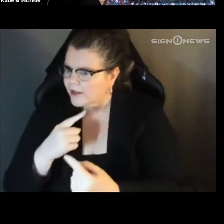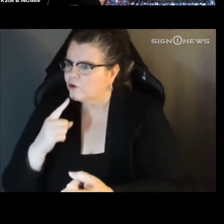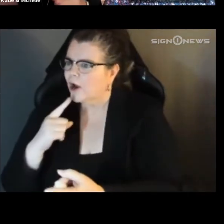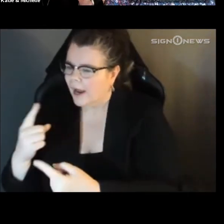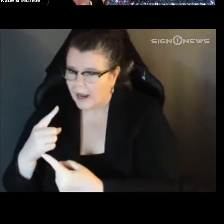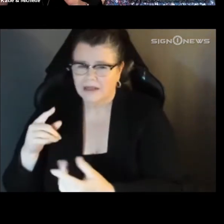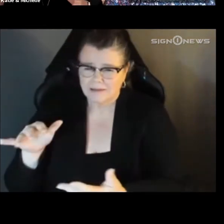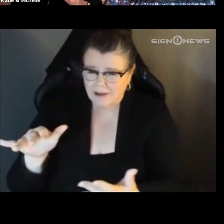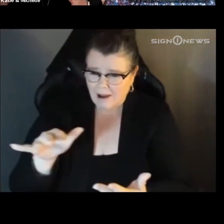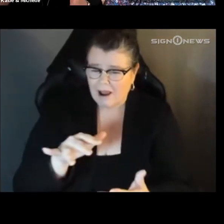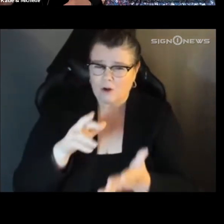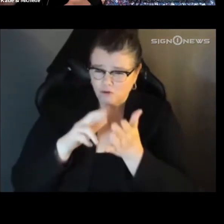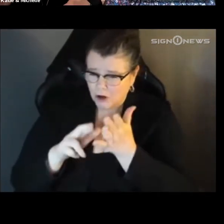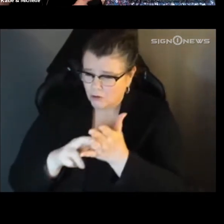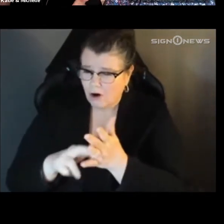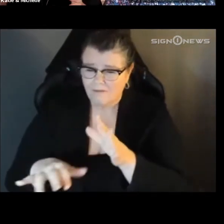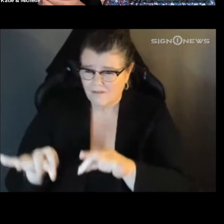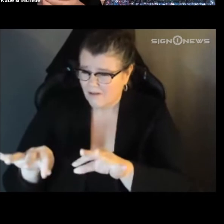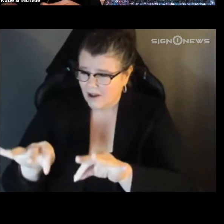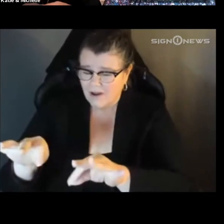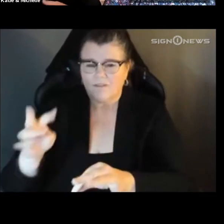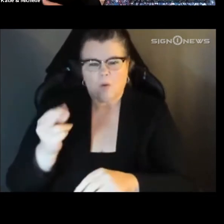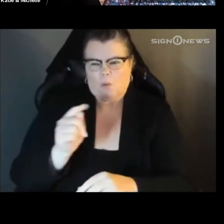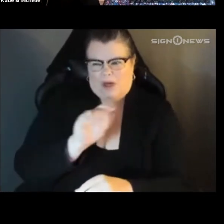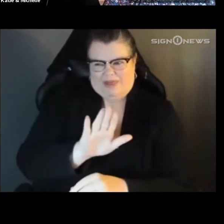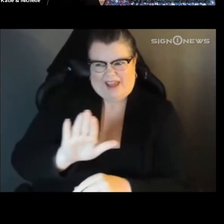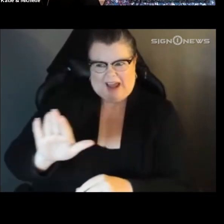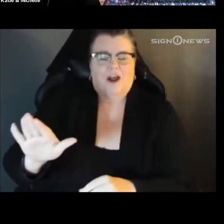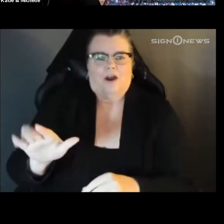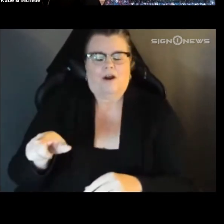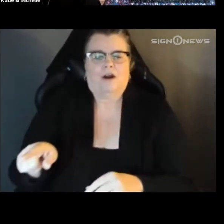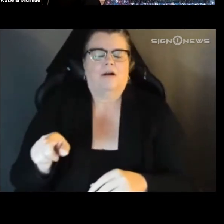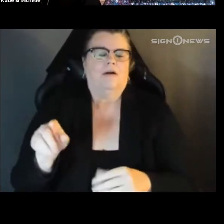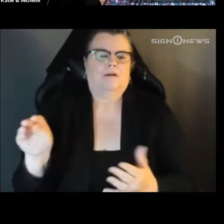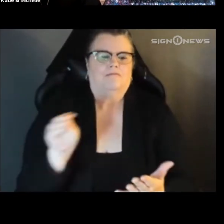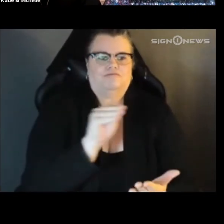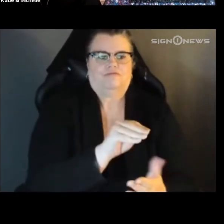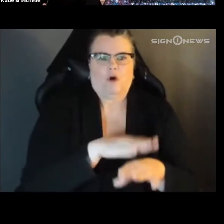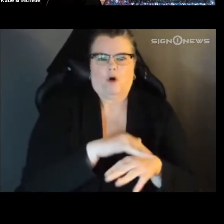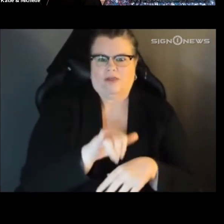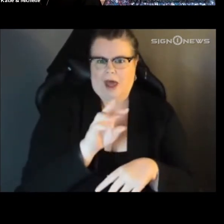to put in this website for you so you go in and you enter your address and then anywhere